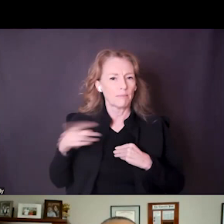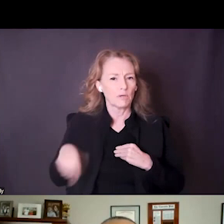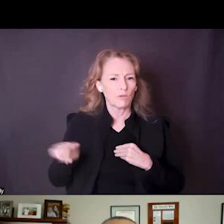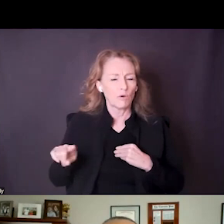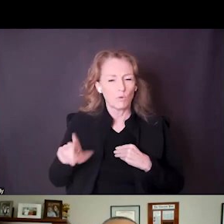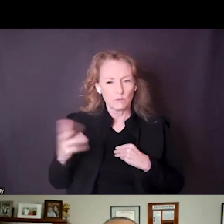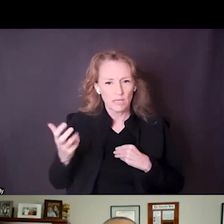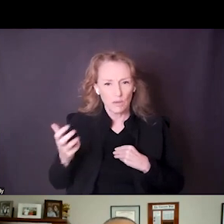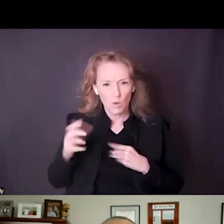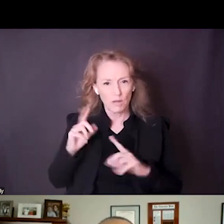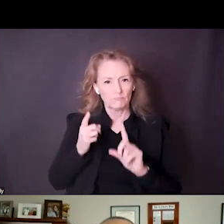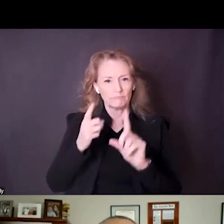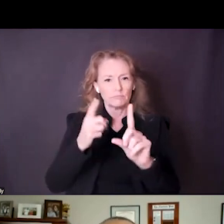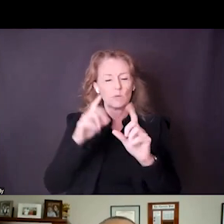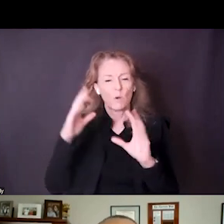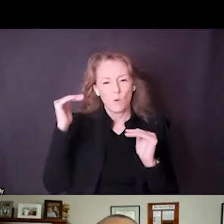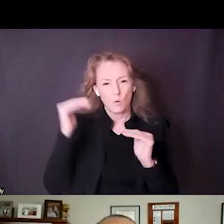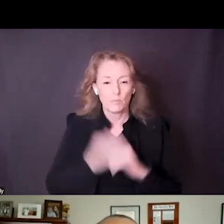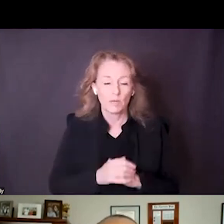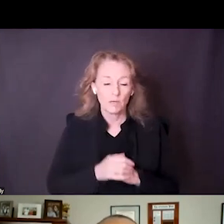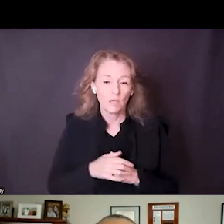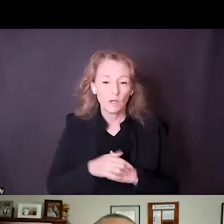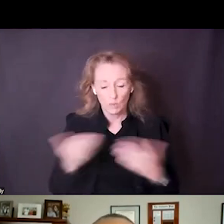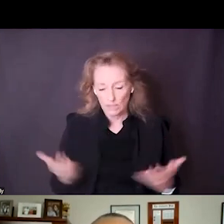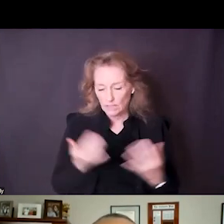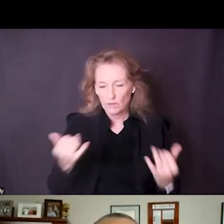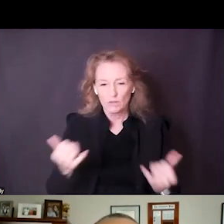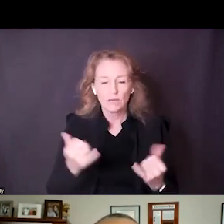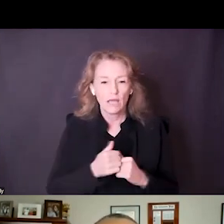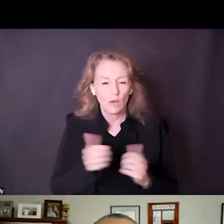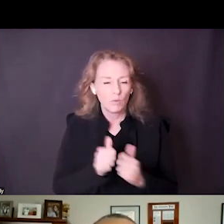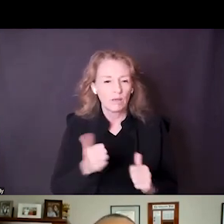WE COME TO THIS MOMENT IN TIME WITH OUR OWN LIVED EXPERIENCE.